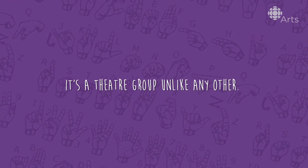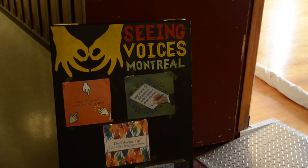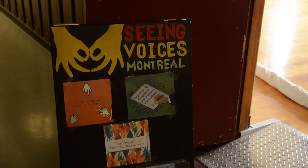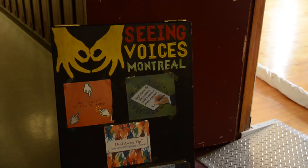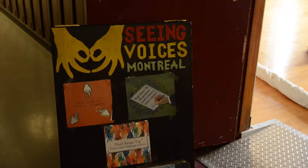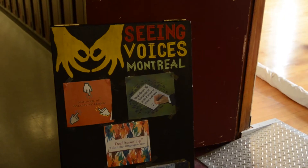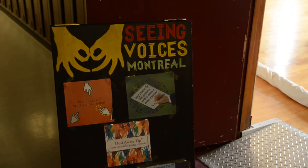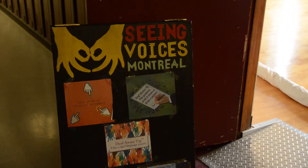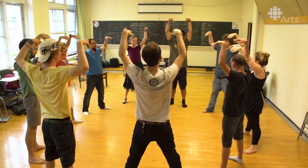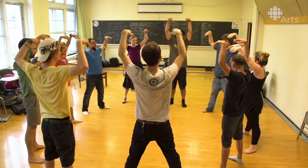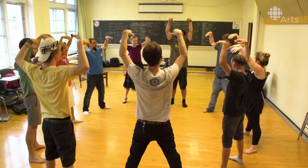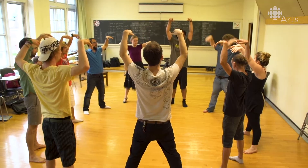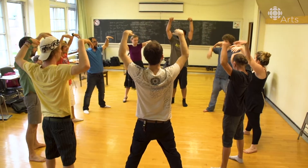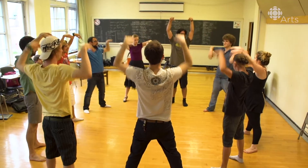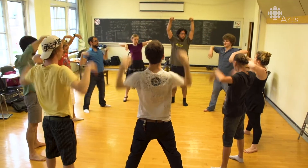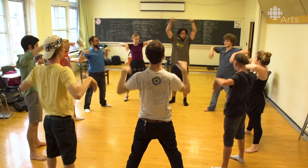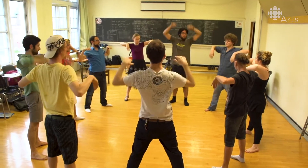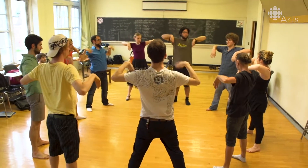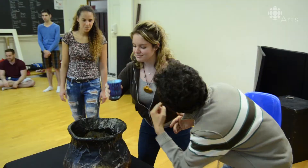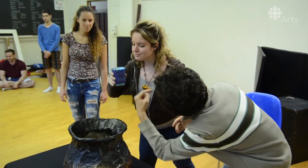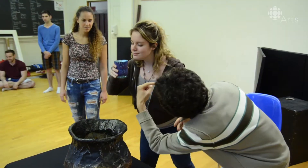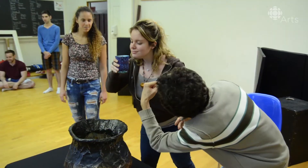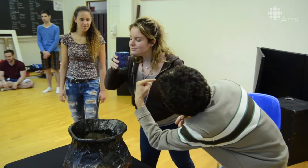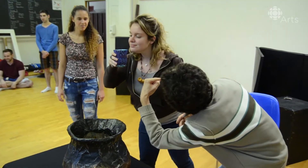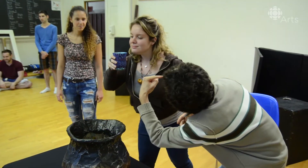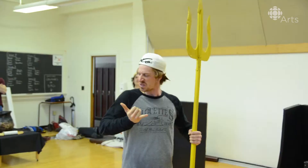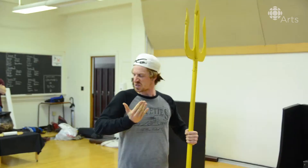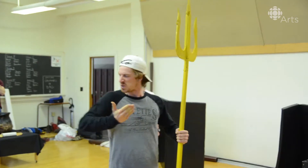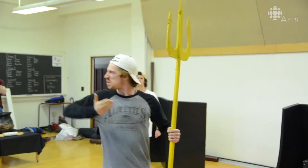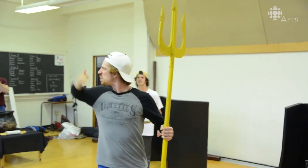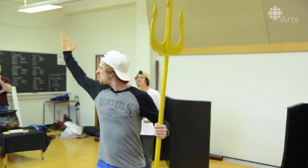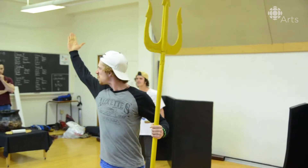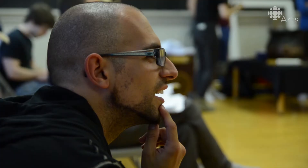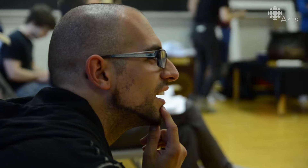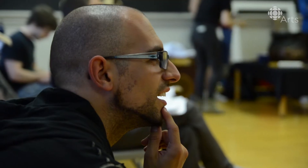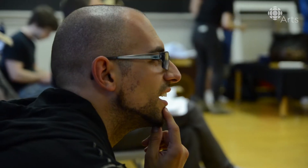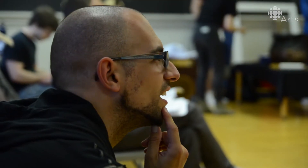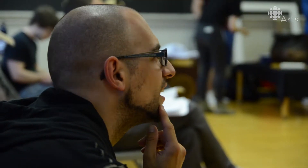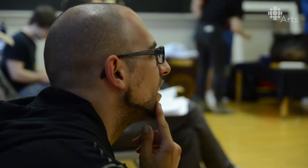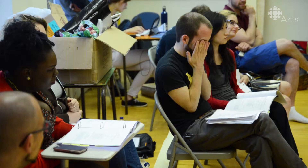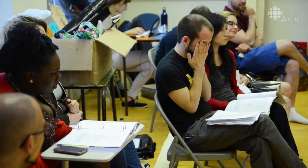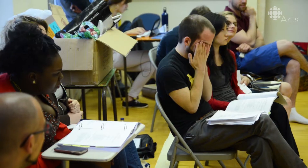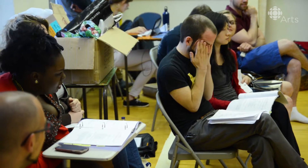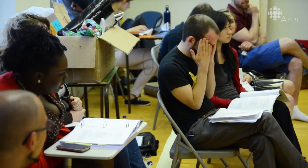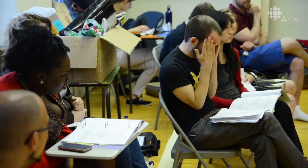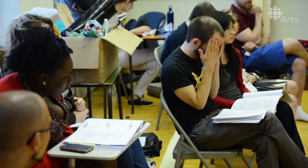Turns out there isn't an established group in Canada that puts together Deaf and hearing people to perform a play.